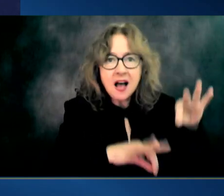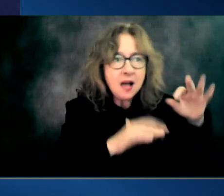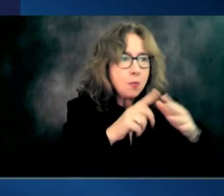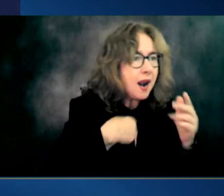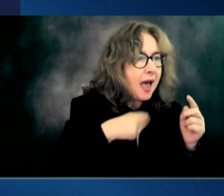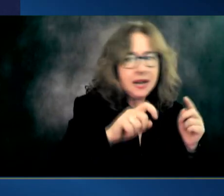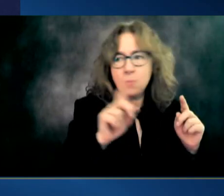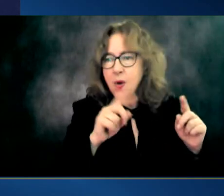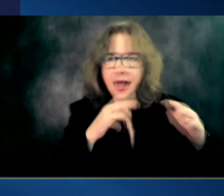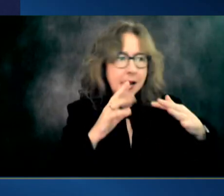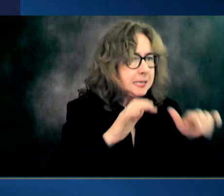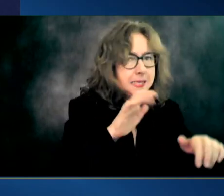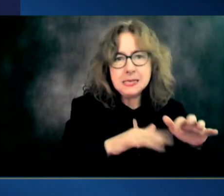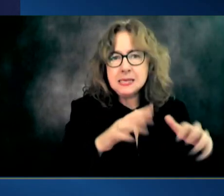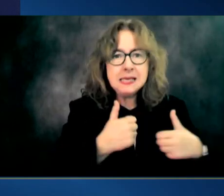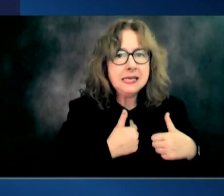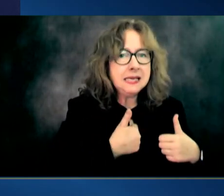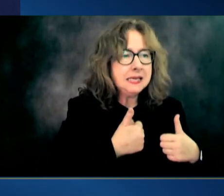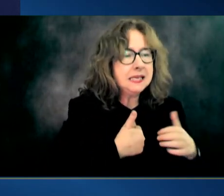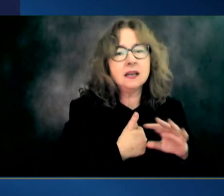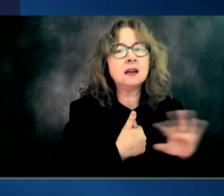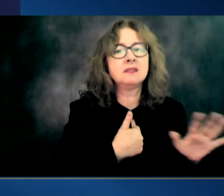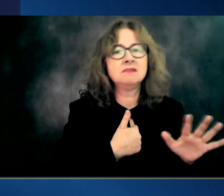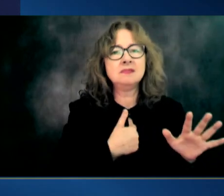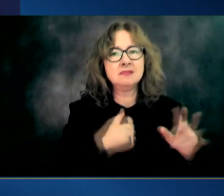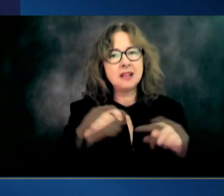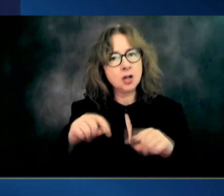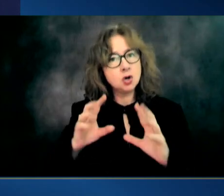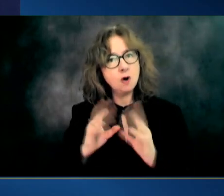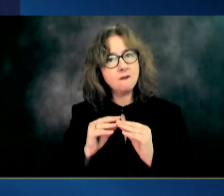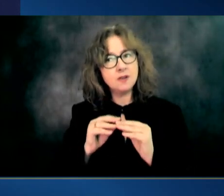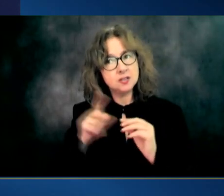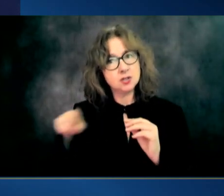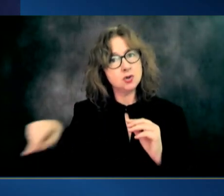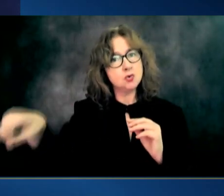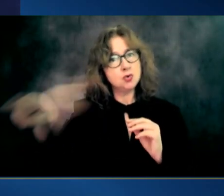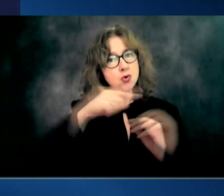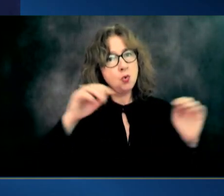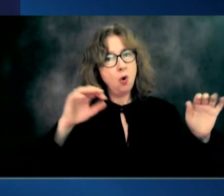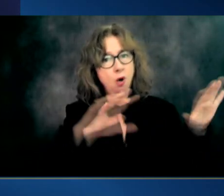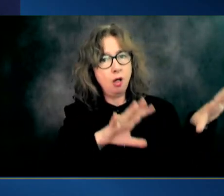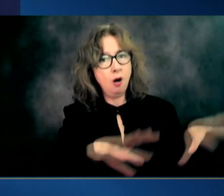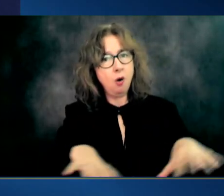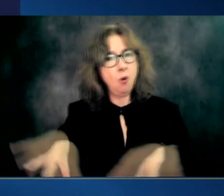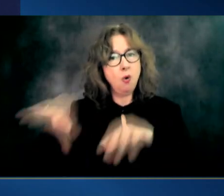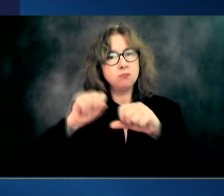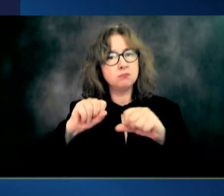But a venue like this, bringing all of these organizations, bringing all of these departments